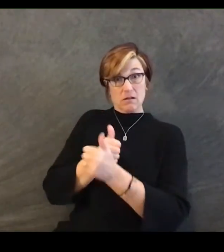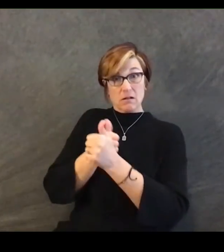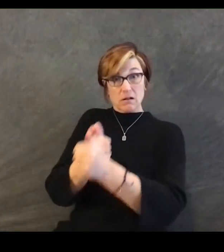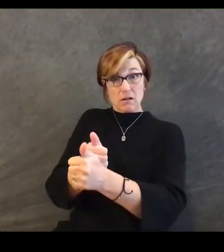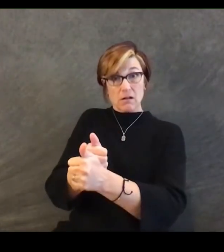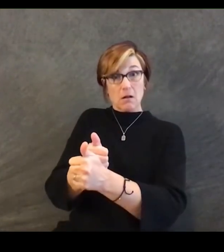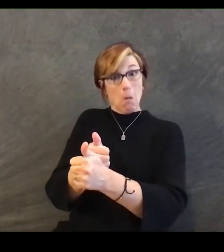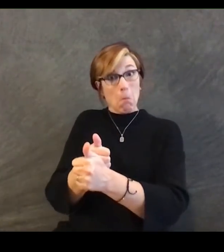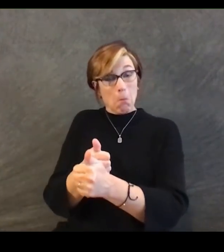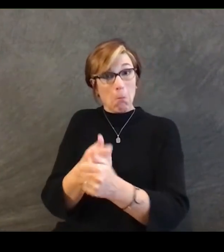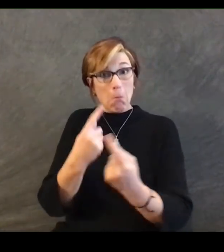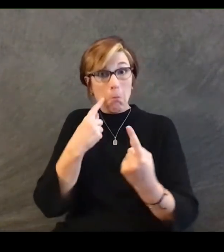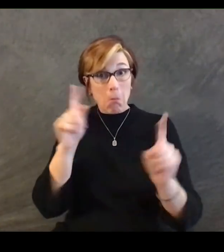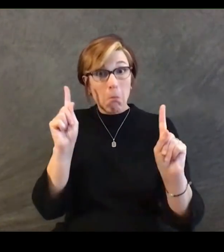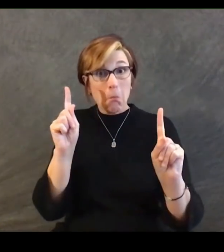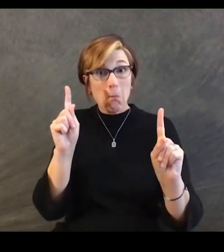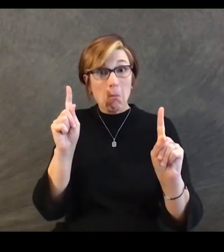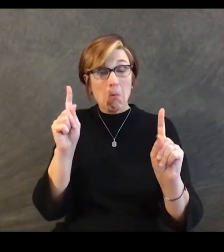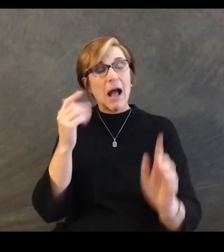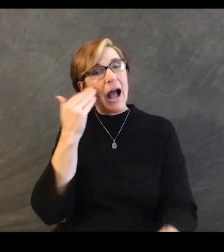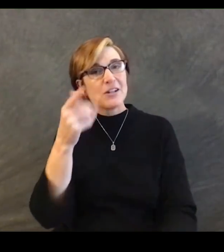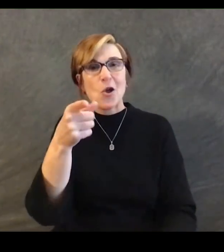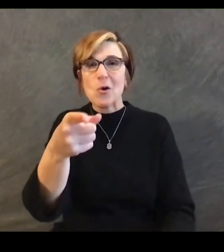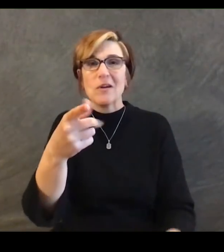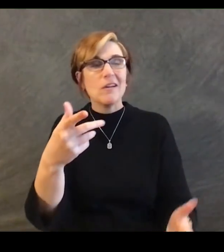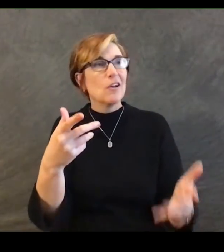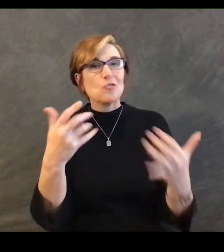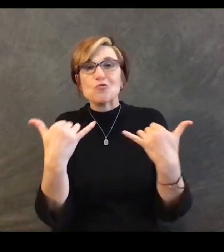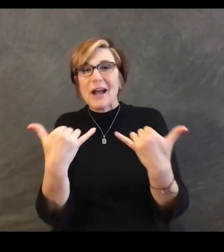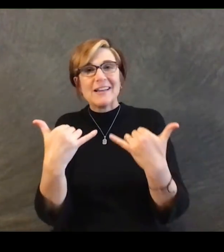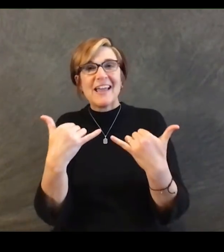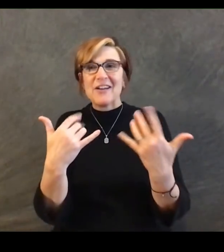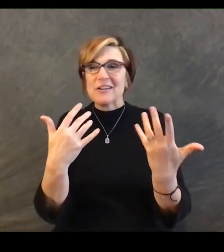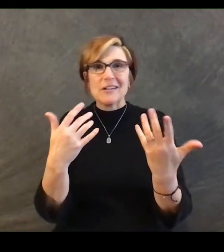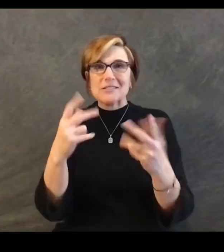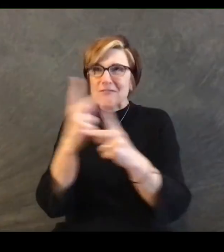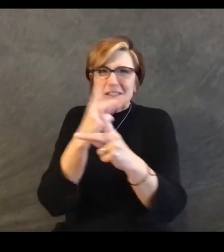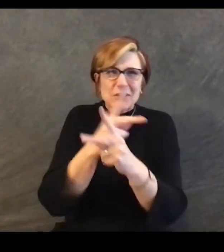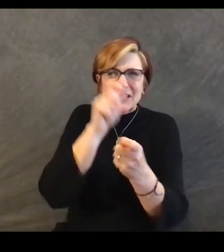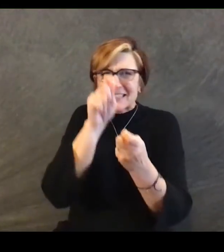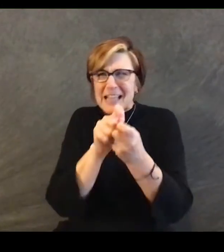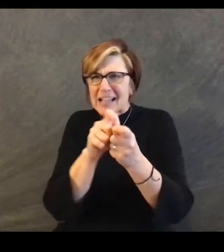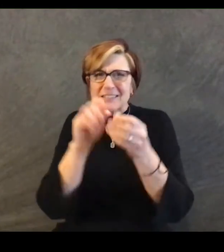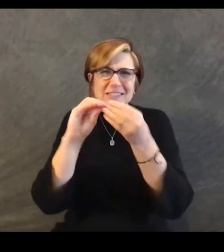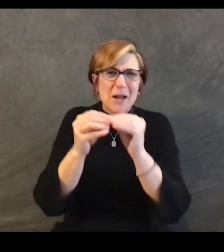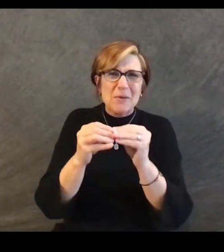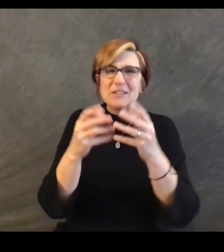although it's tough to quantitate it because of those two opposing forces but